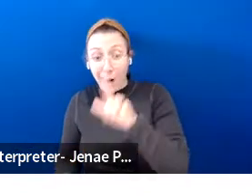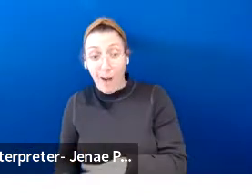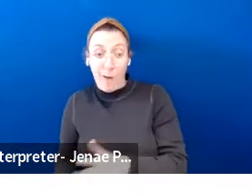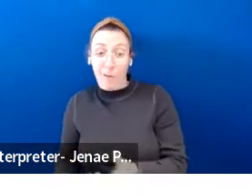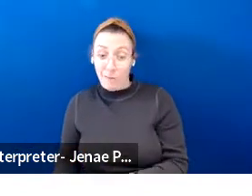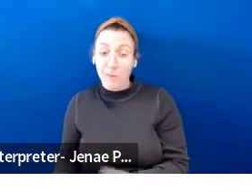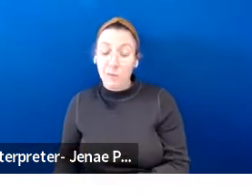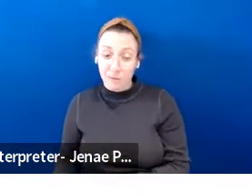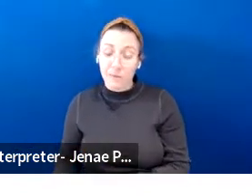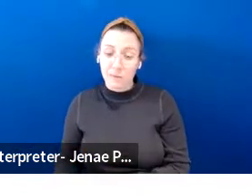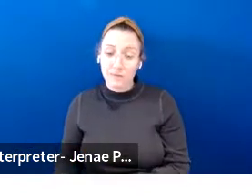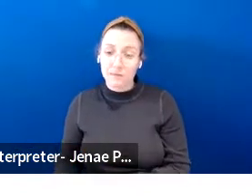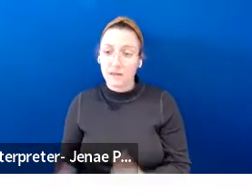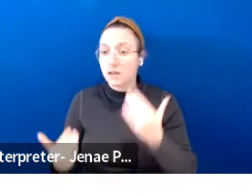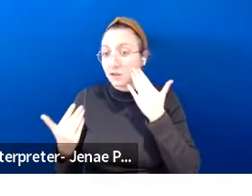They don't know how to get there.